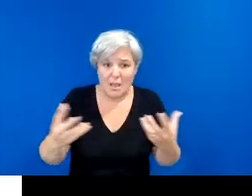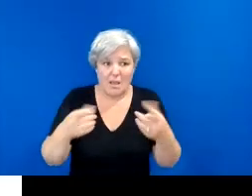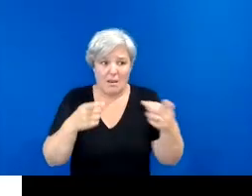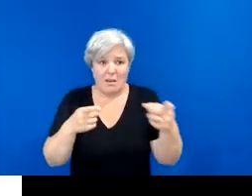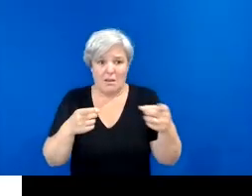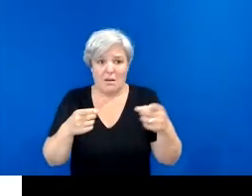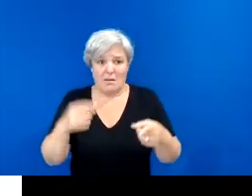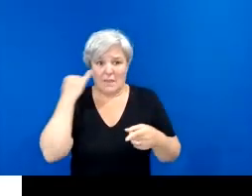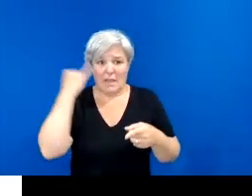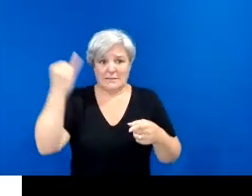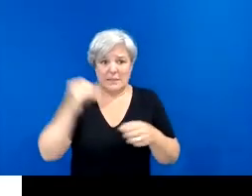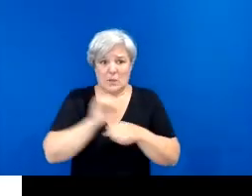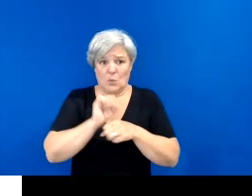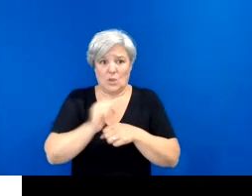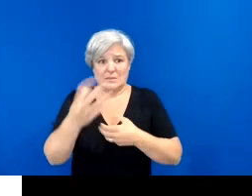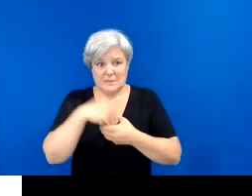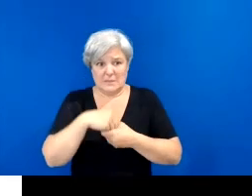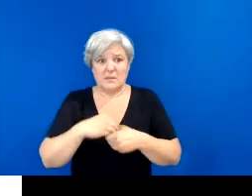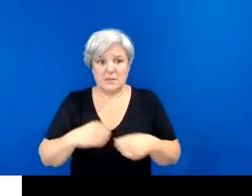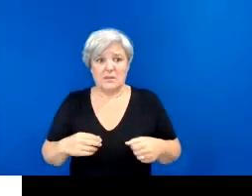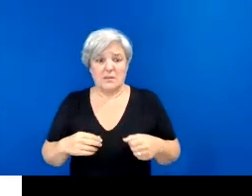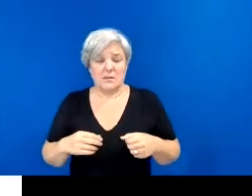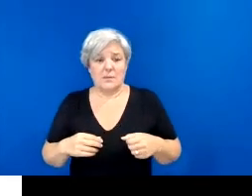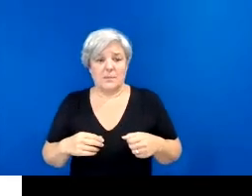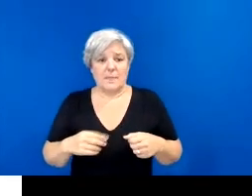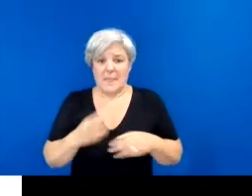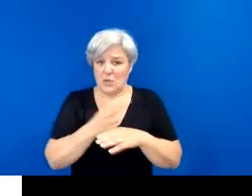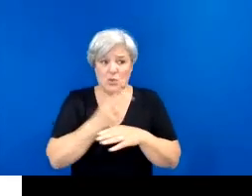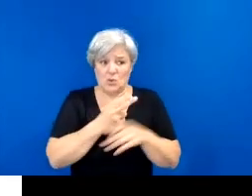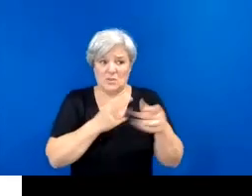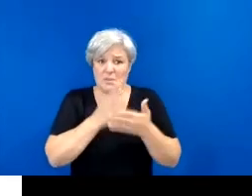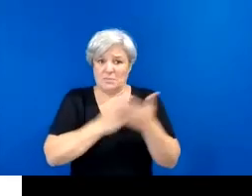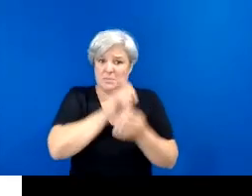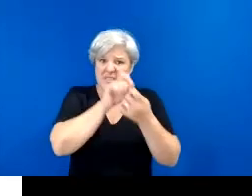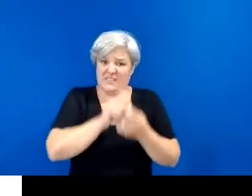or things in the framework into your OER and you're using specific research